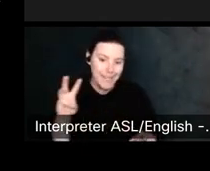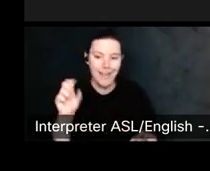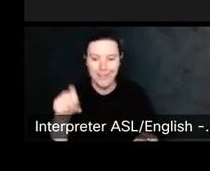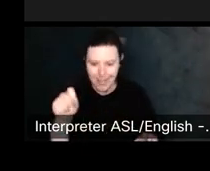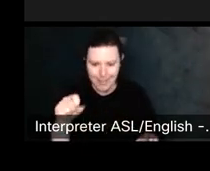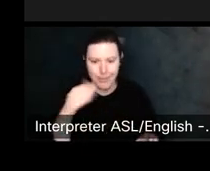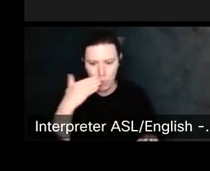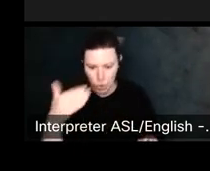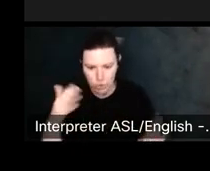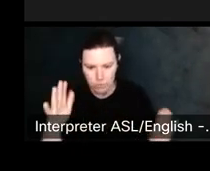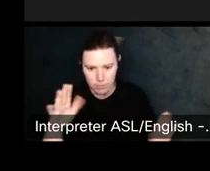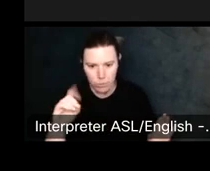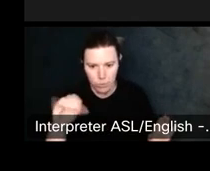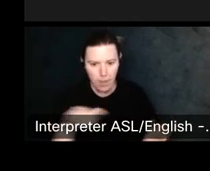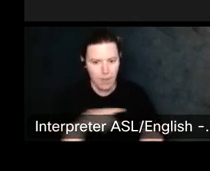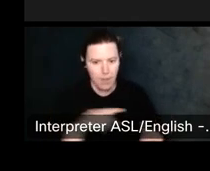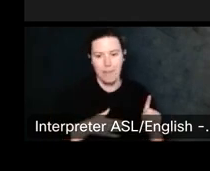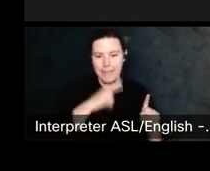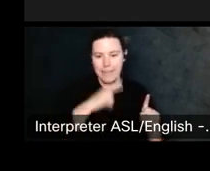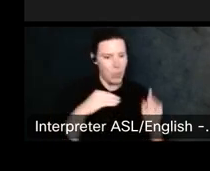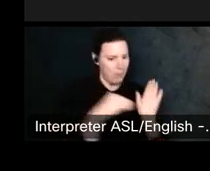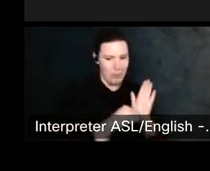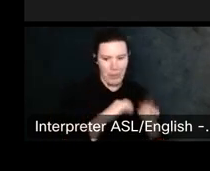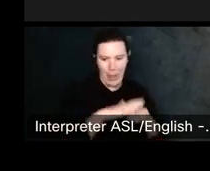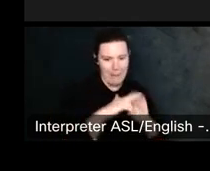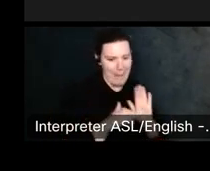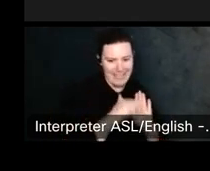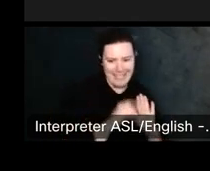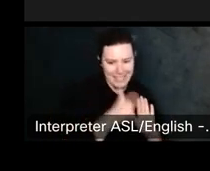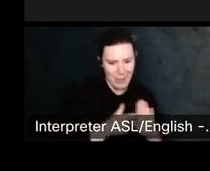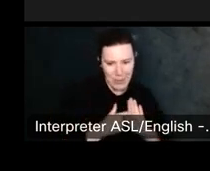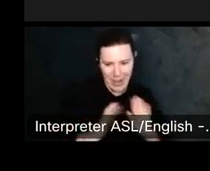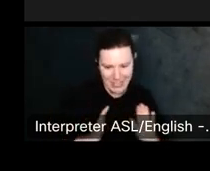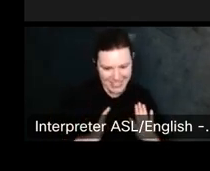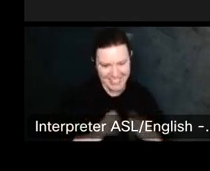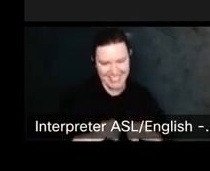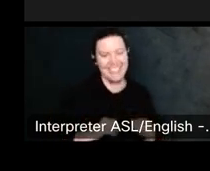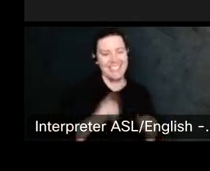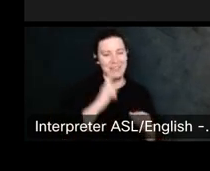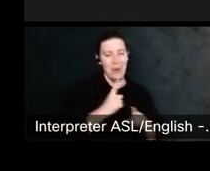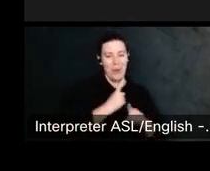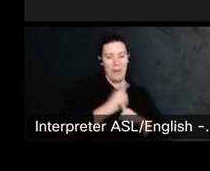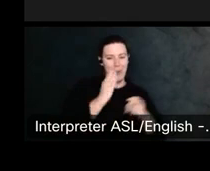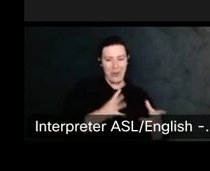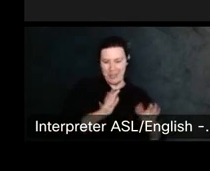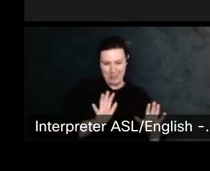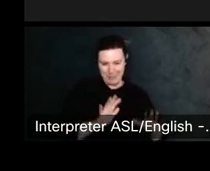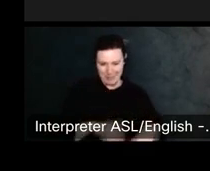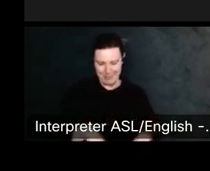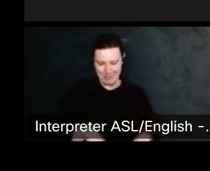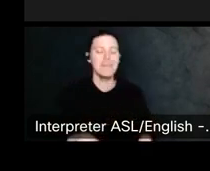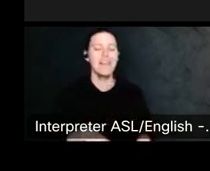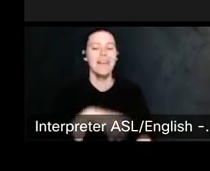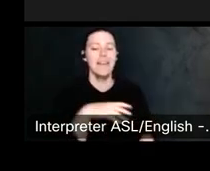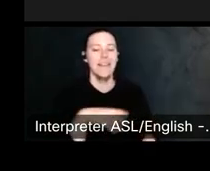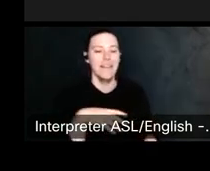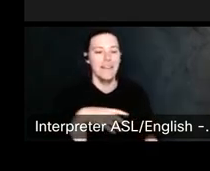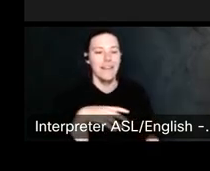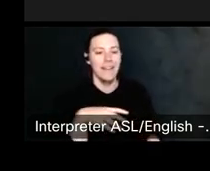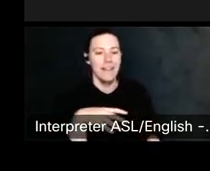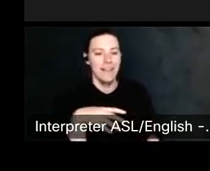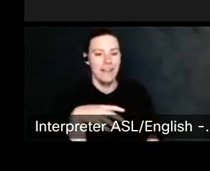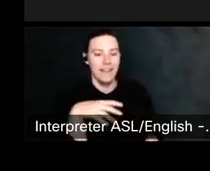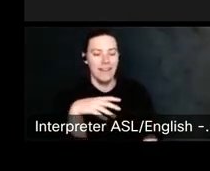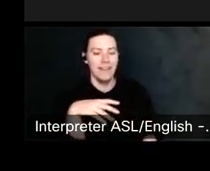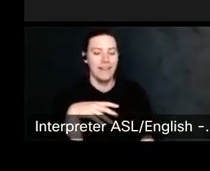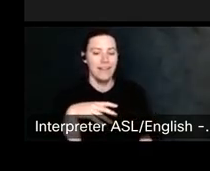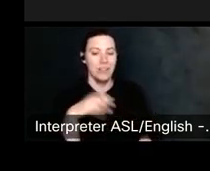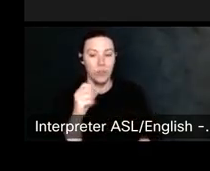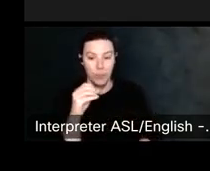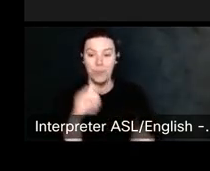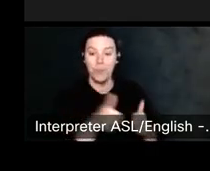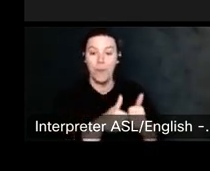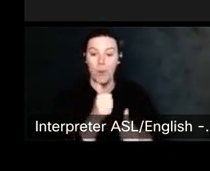Please don't start putting them on paintings cause that's not required to give people proper notice. Um, so, but I want to say that there are local, almost every state has a local volunteer.